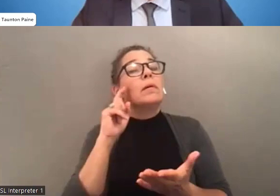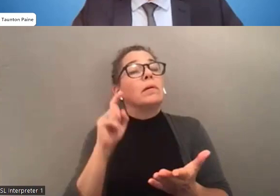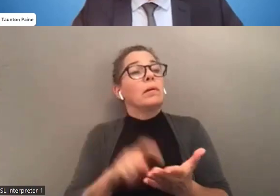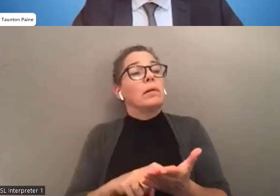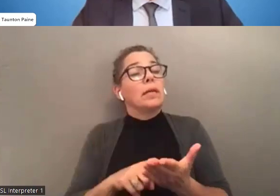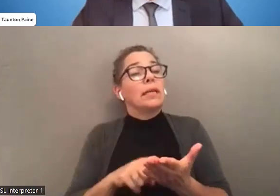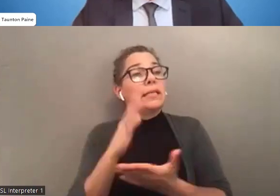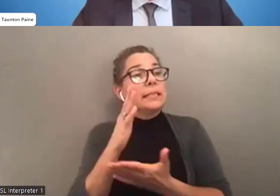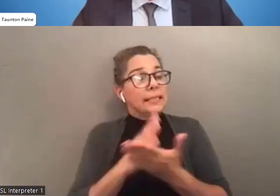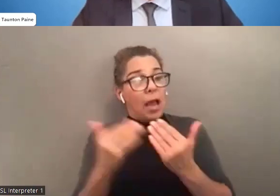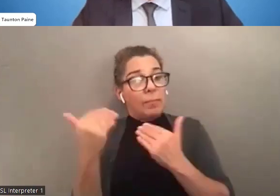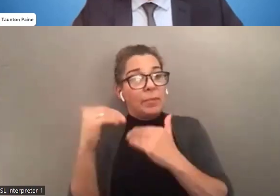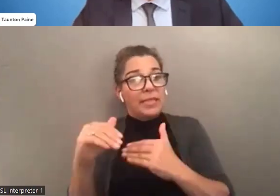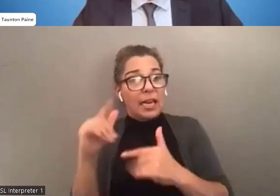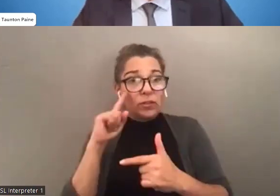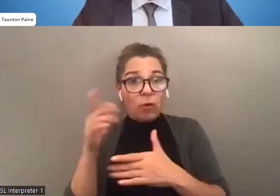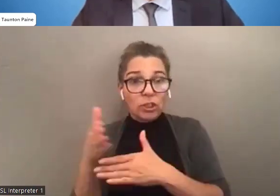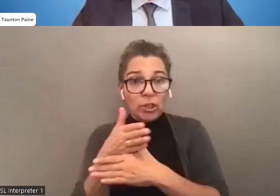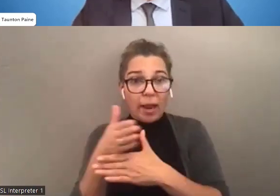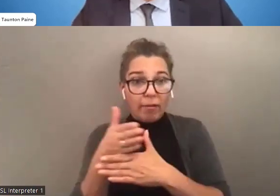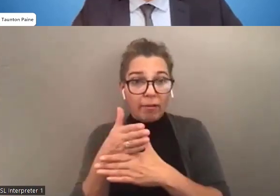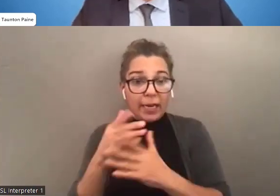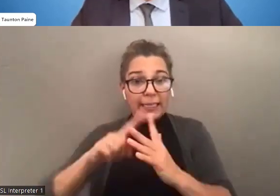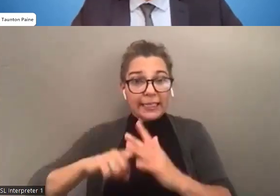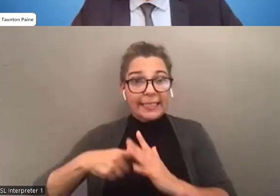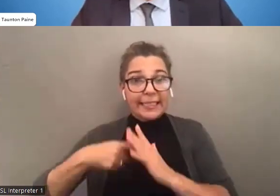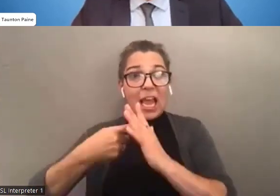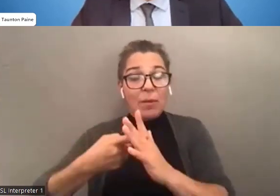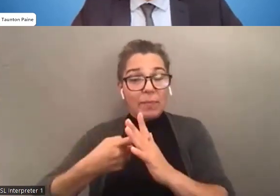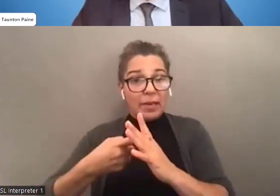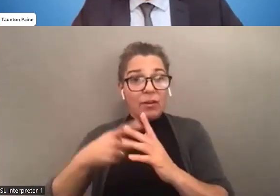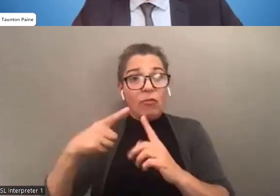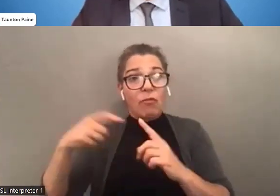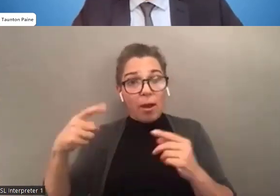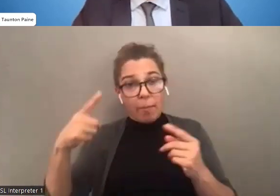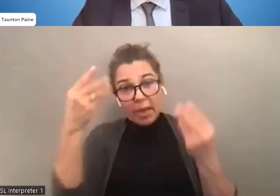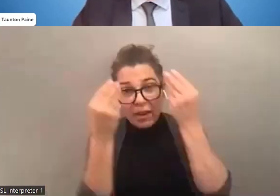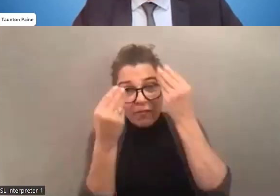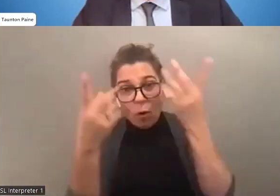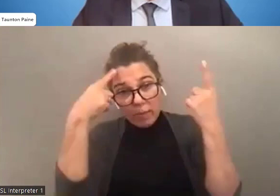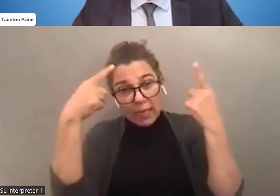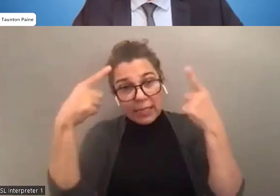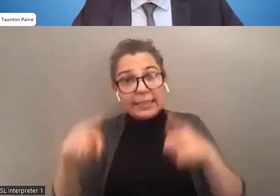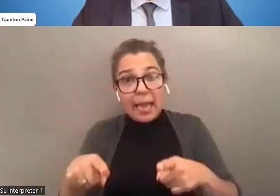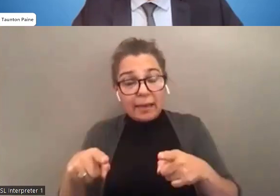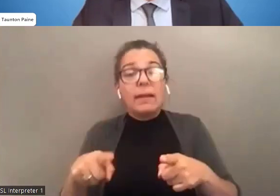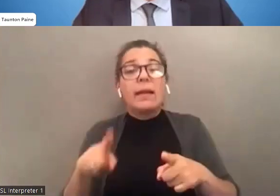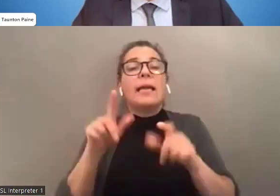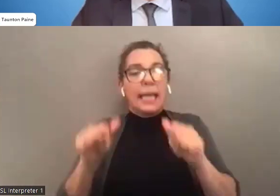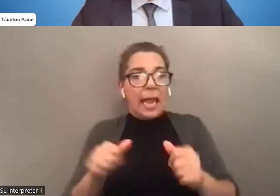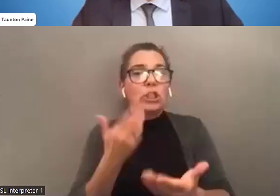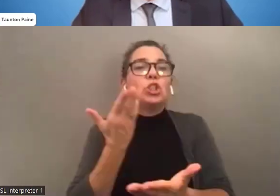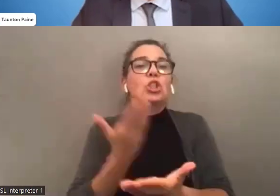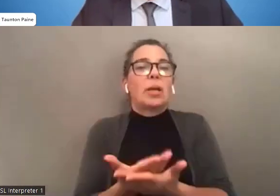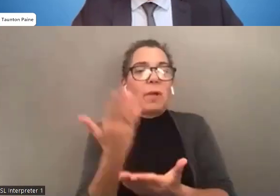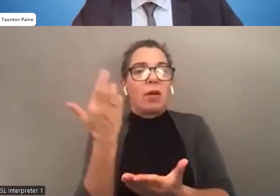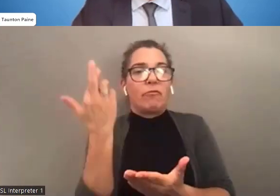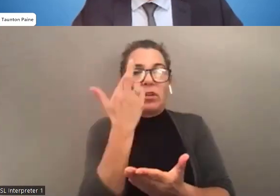on sharing stemming from informed consent are potentially justifiable reasons for limiting sharing of data.